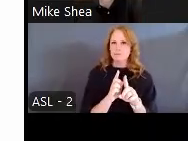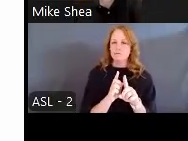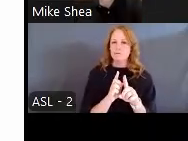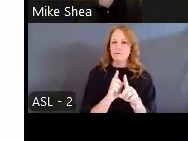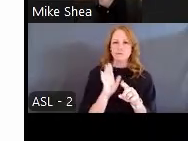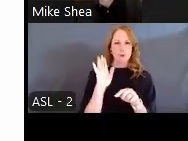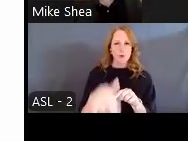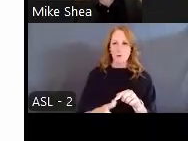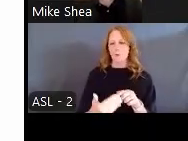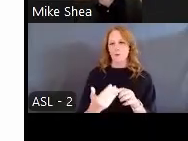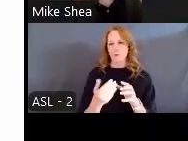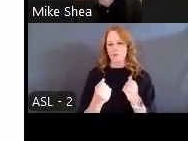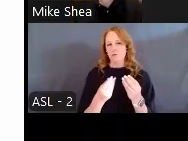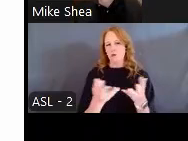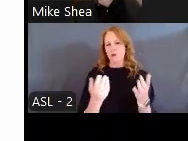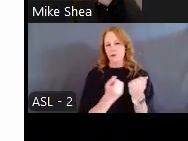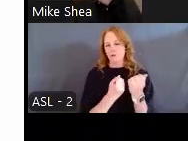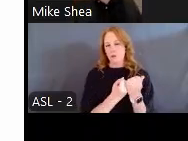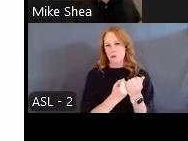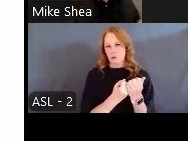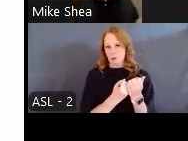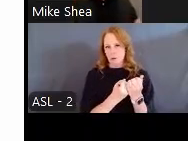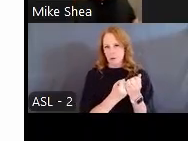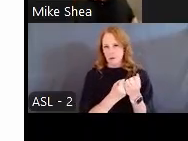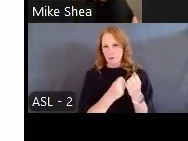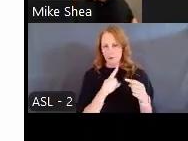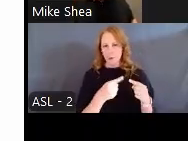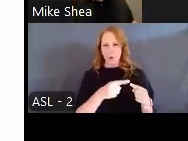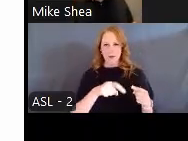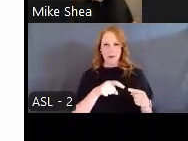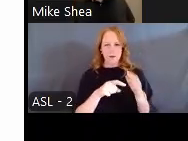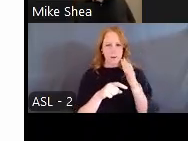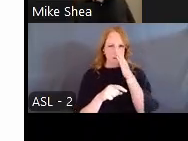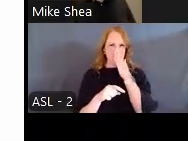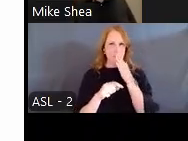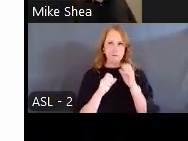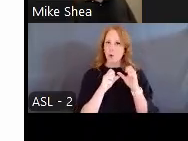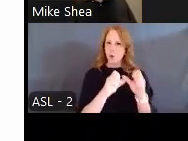time and provides supports to them as needed um the entire time that they're working which is